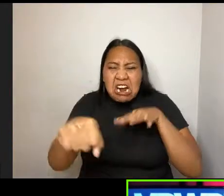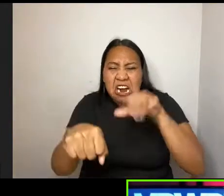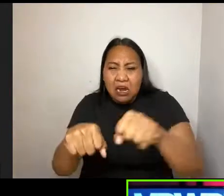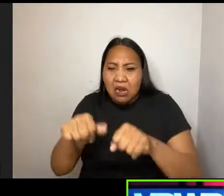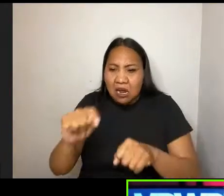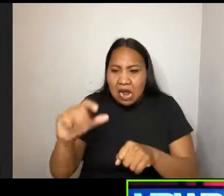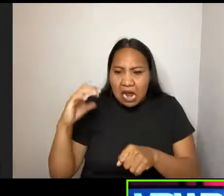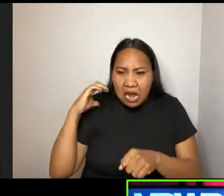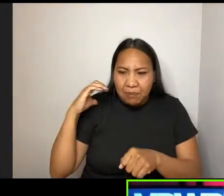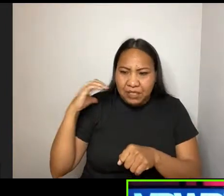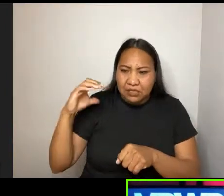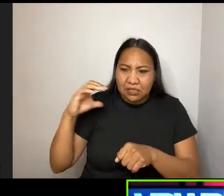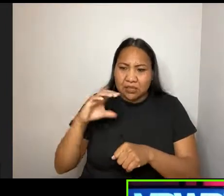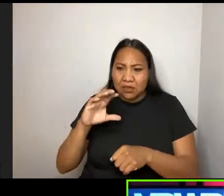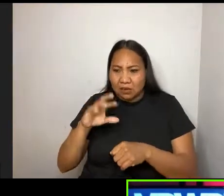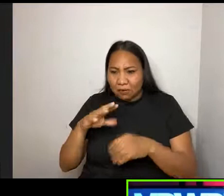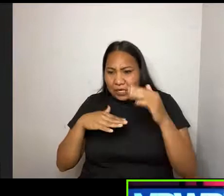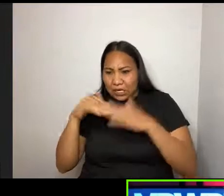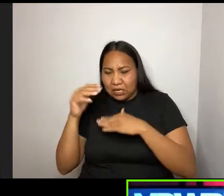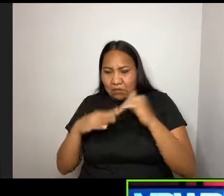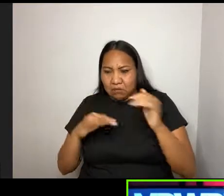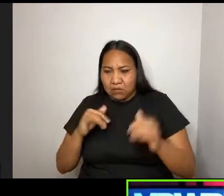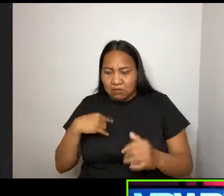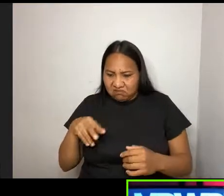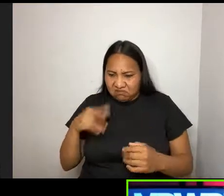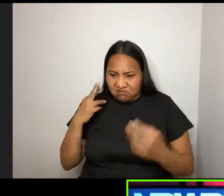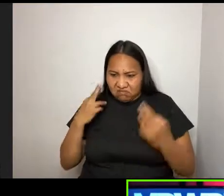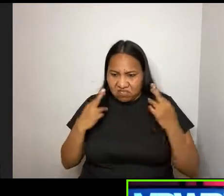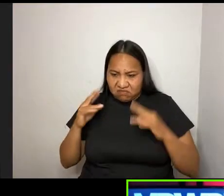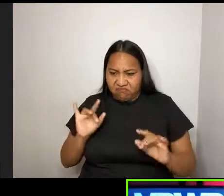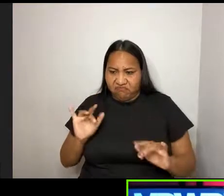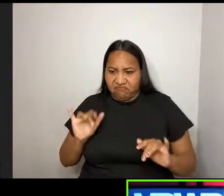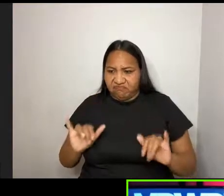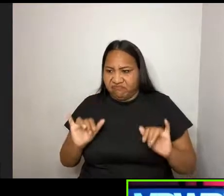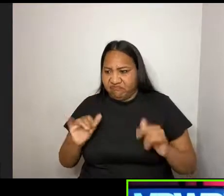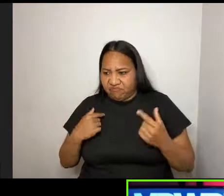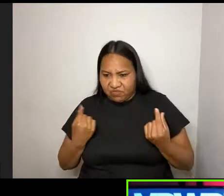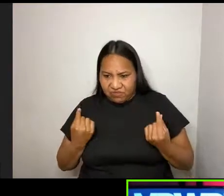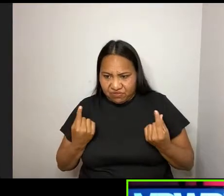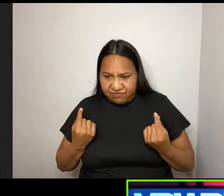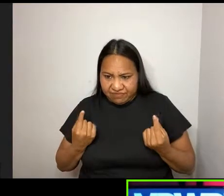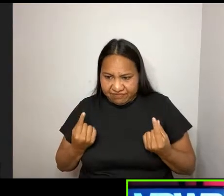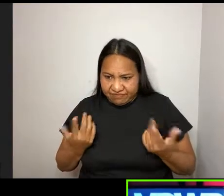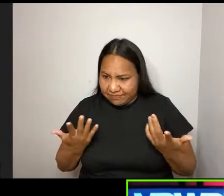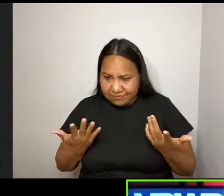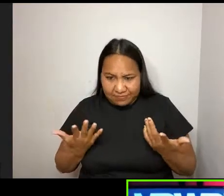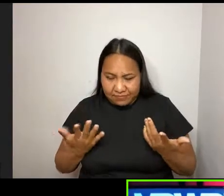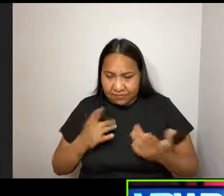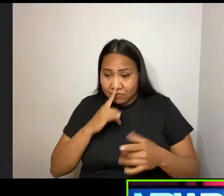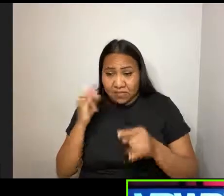really was ironic to me was that there was a photo and it showed